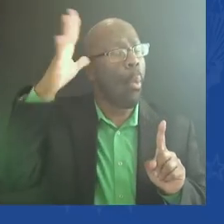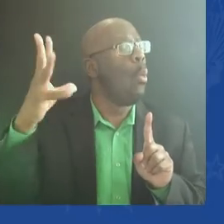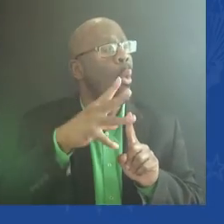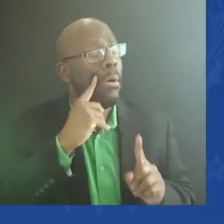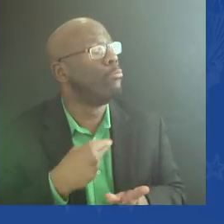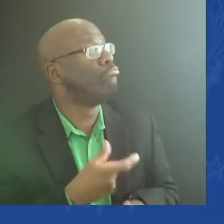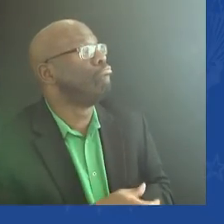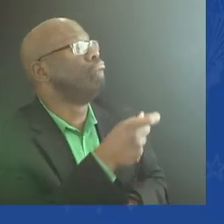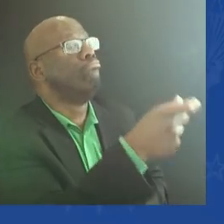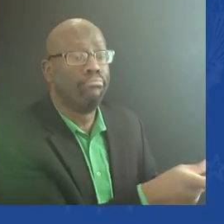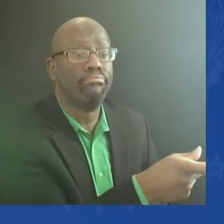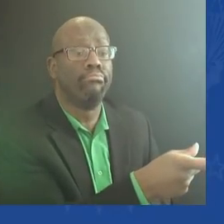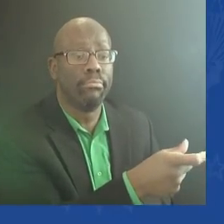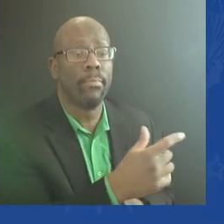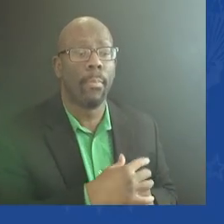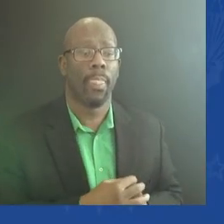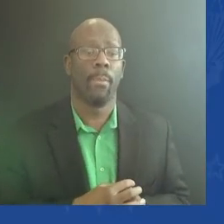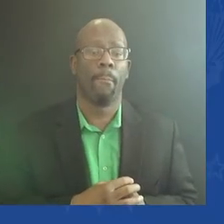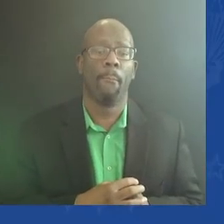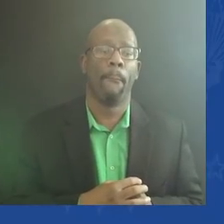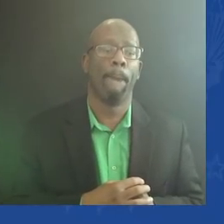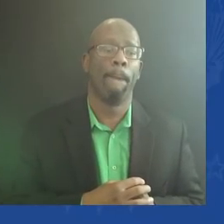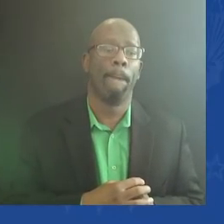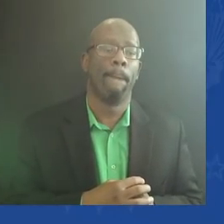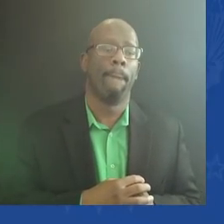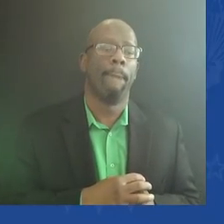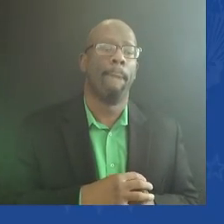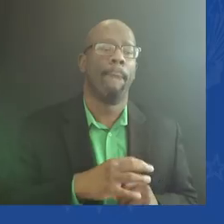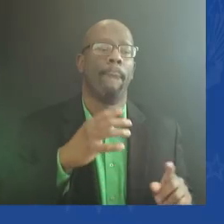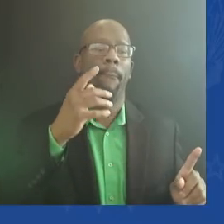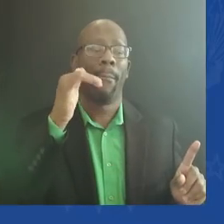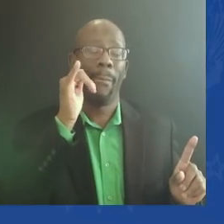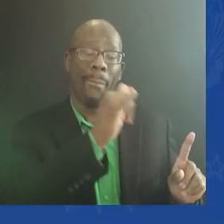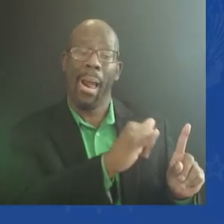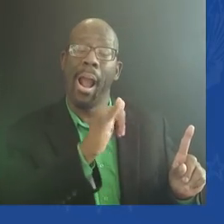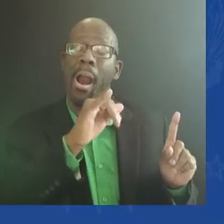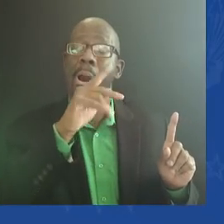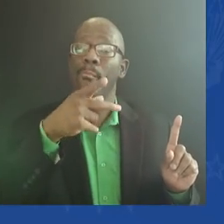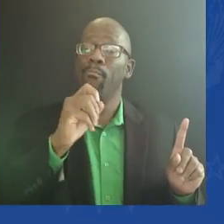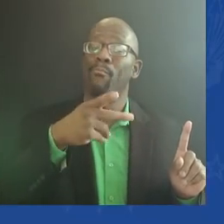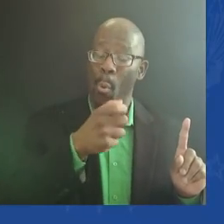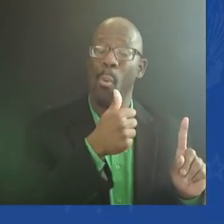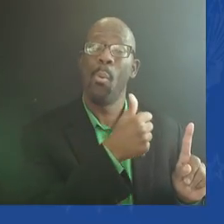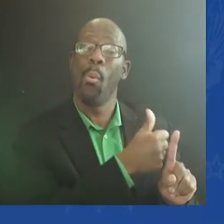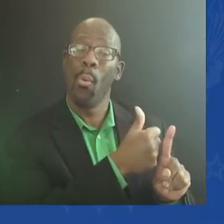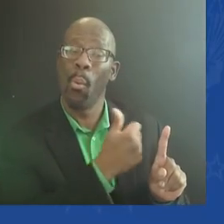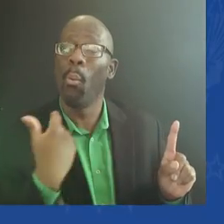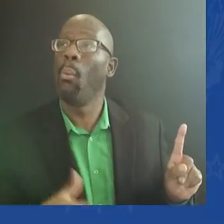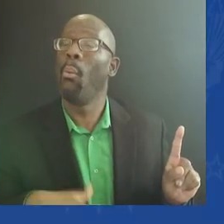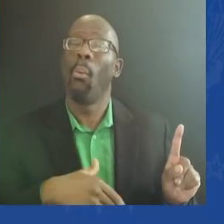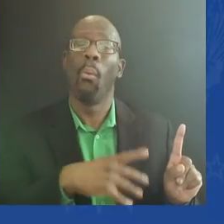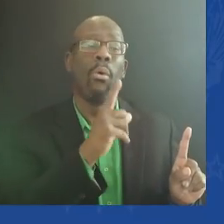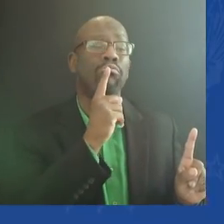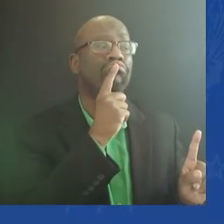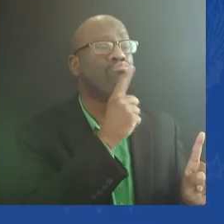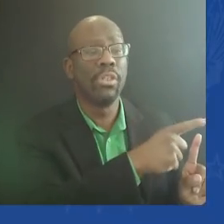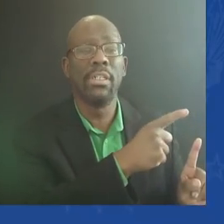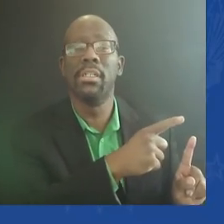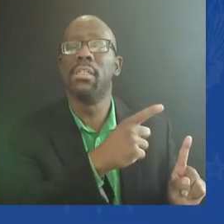who is looking to establish peace and decency and honor,